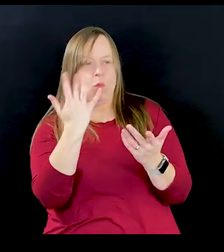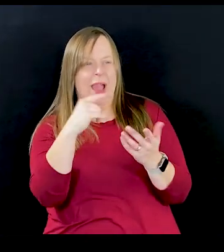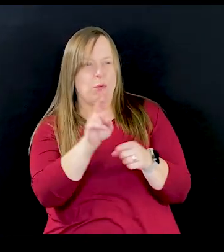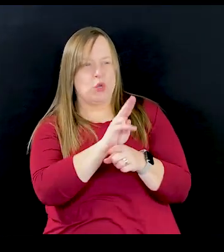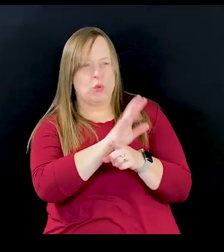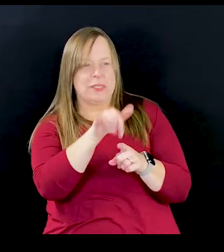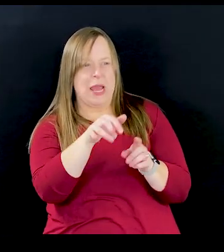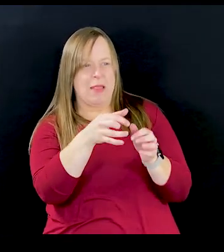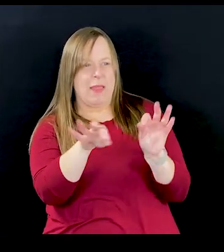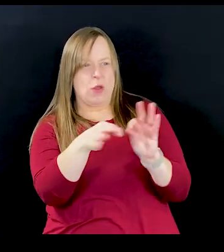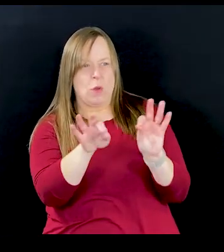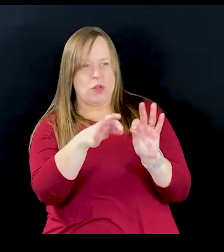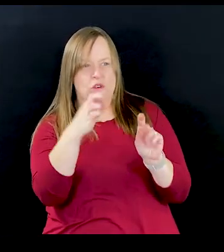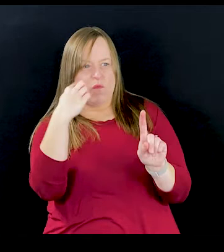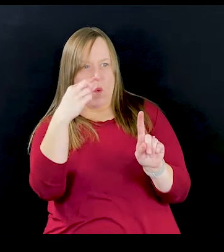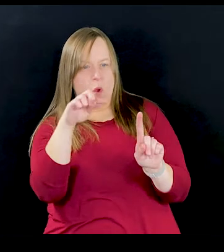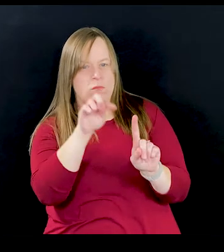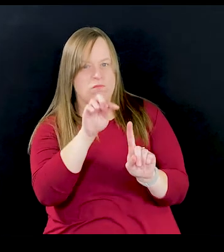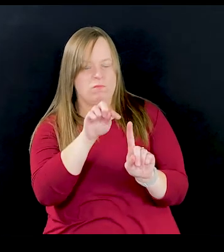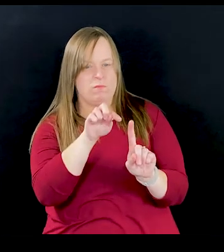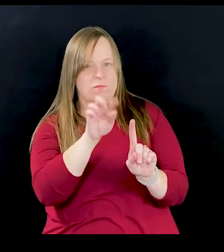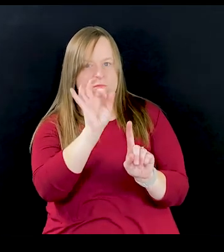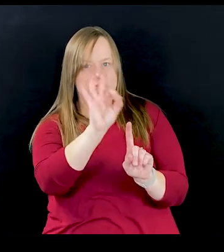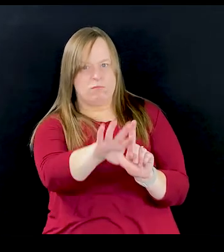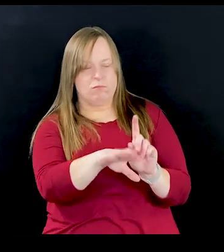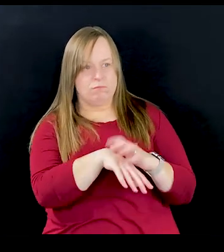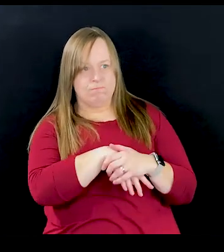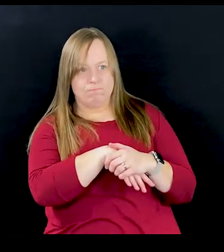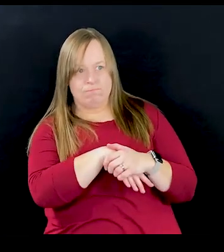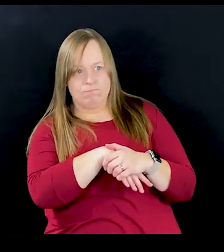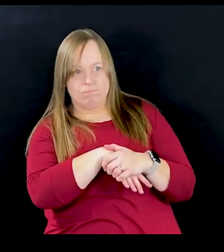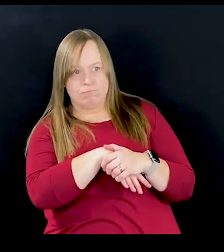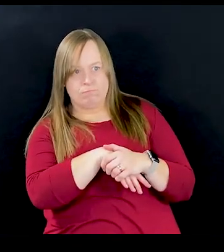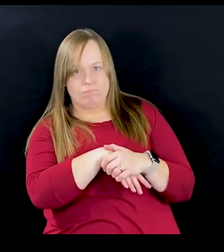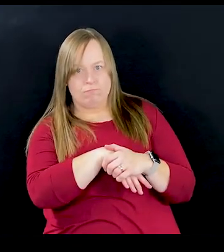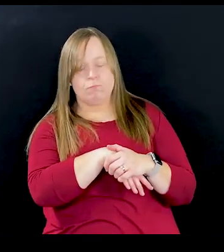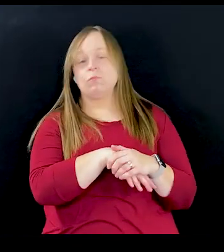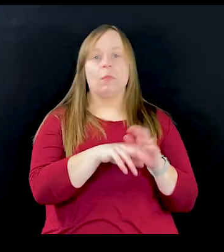would you use that language?" It can be as small as just around your dining room